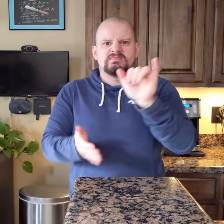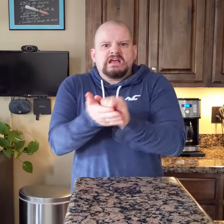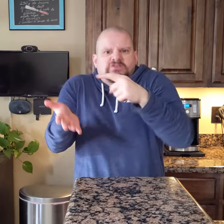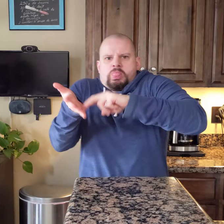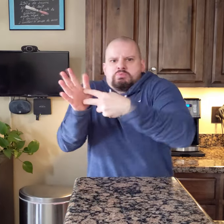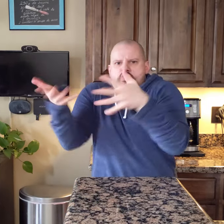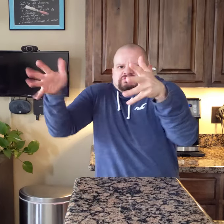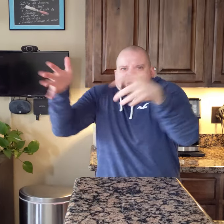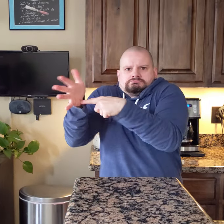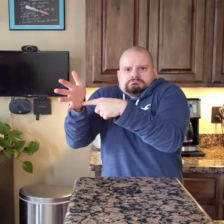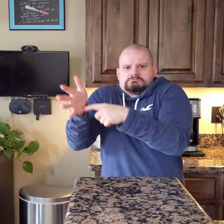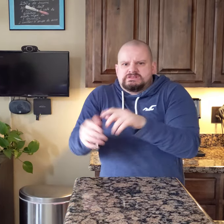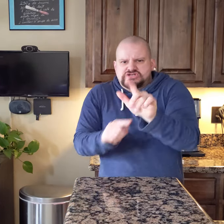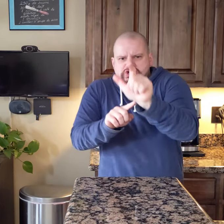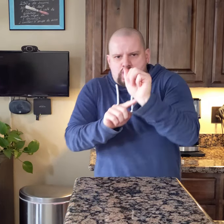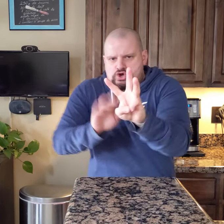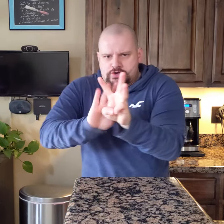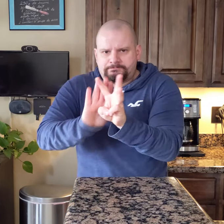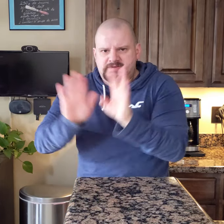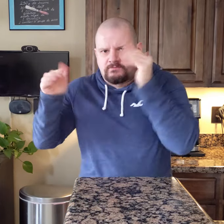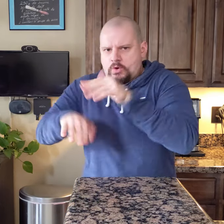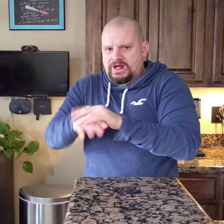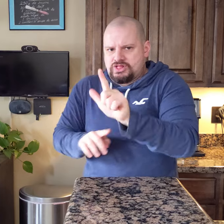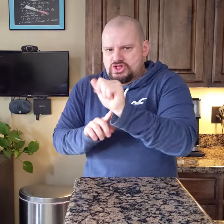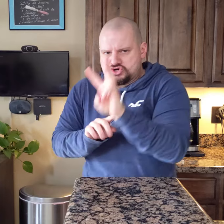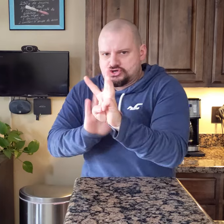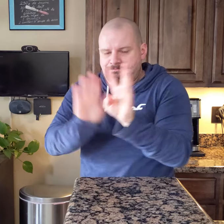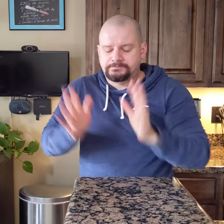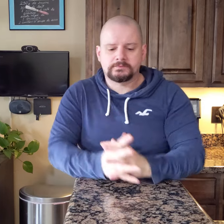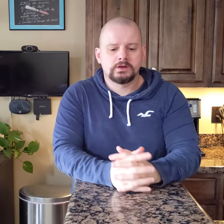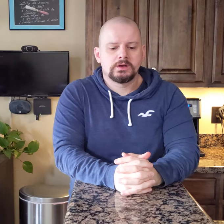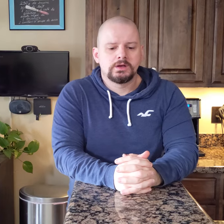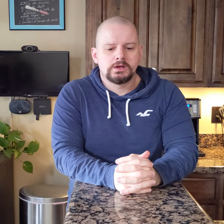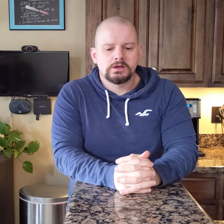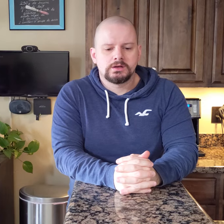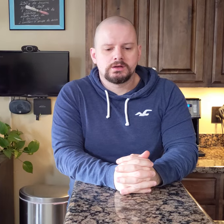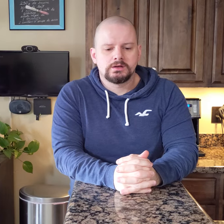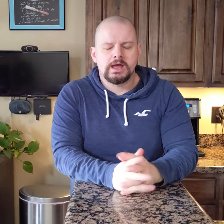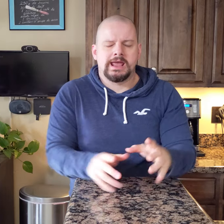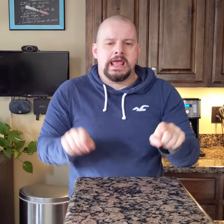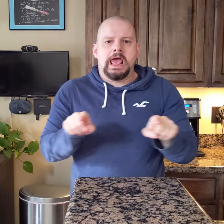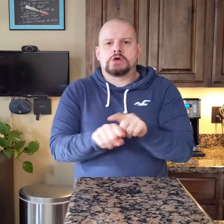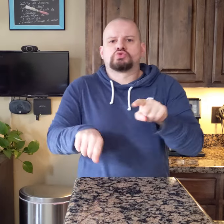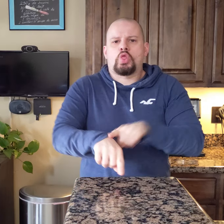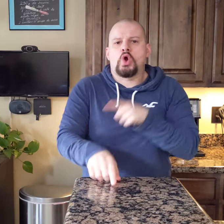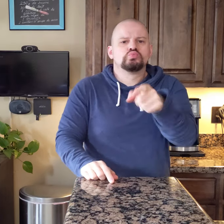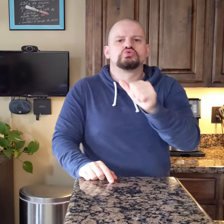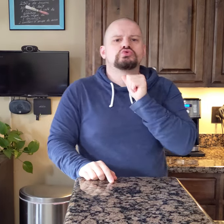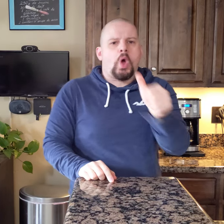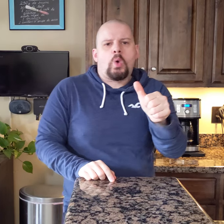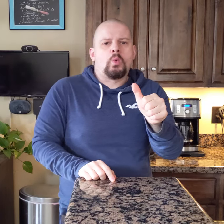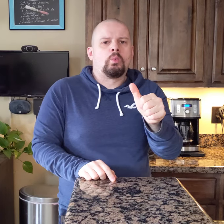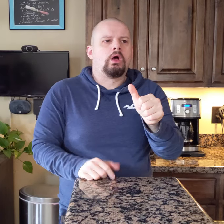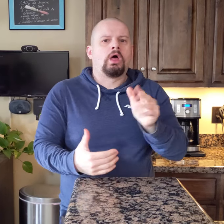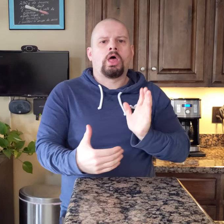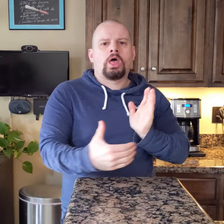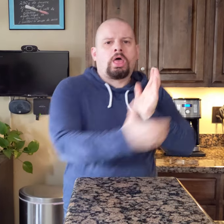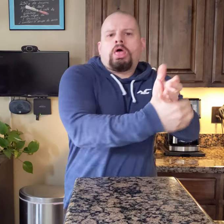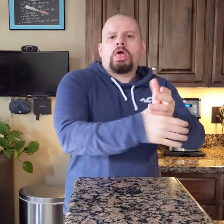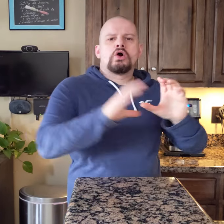That's the whole purpose that it focuses on the law. As long as you don't interfere the group;